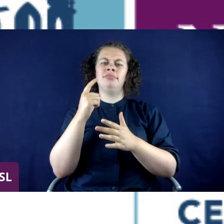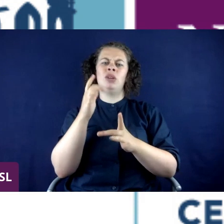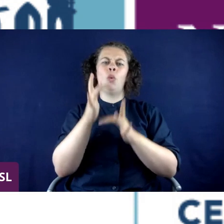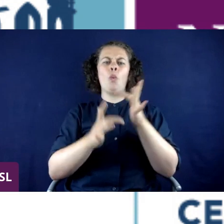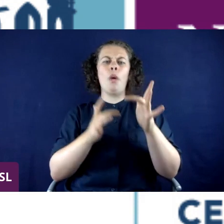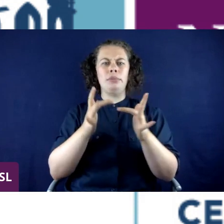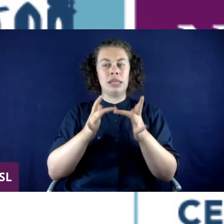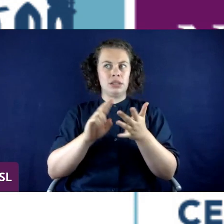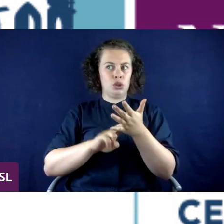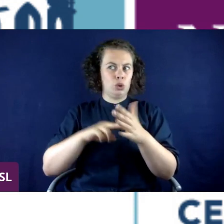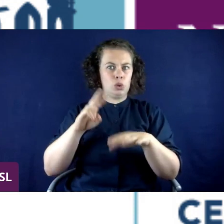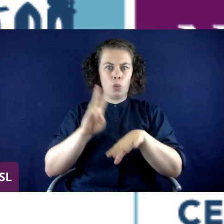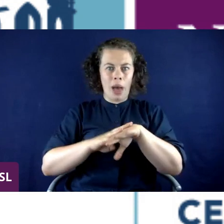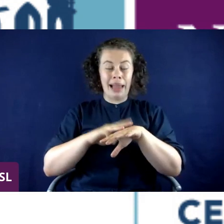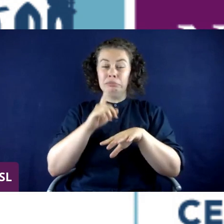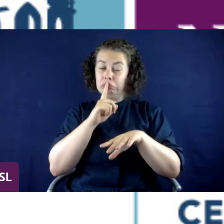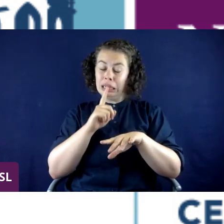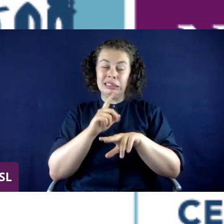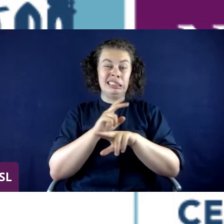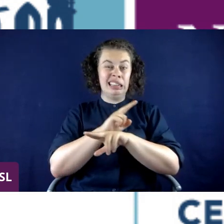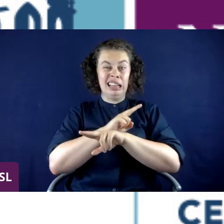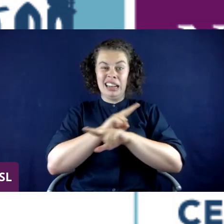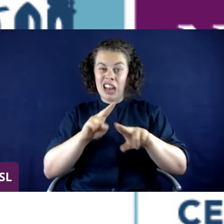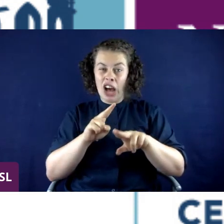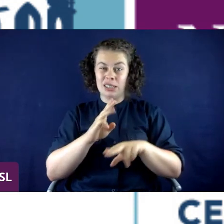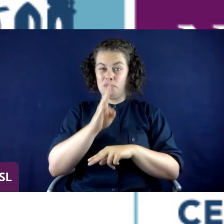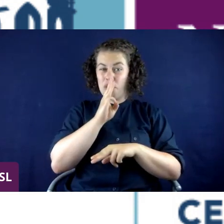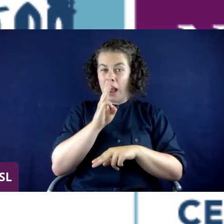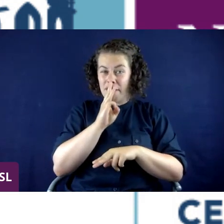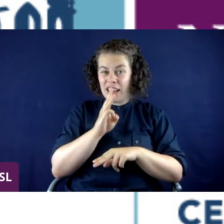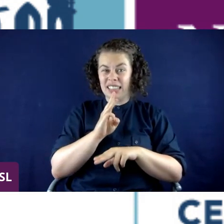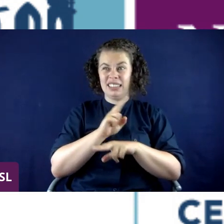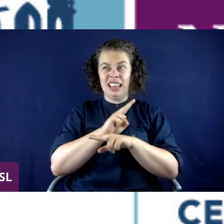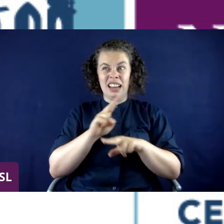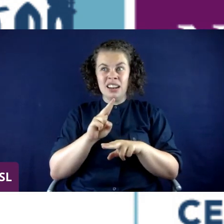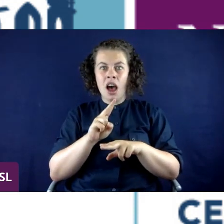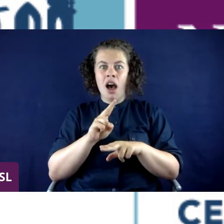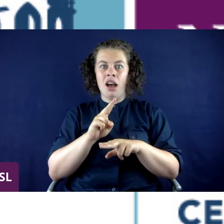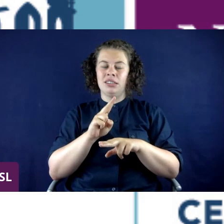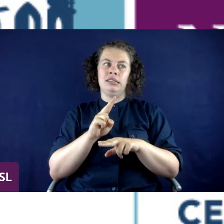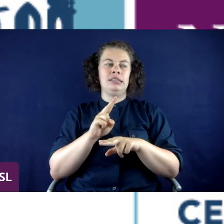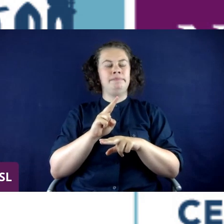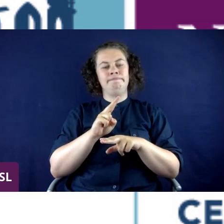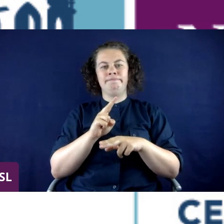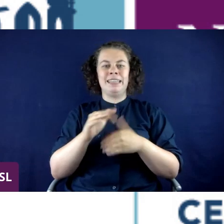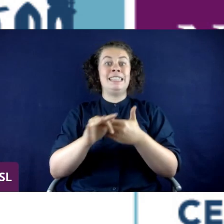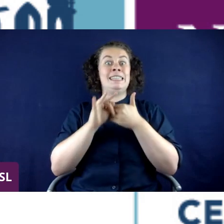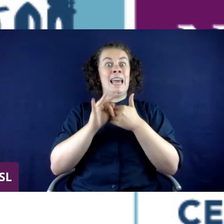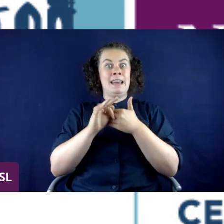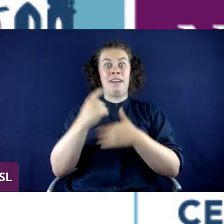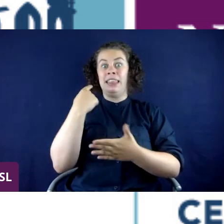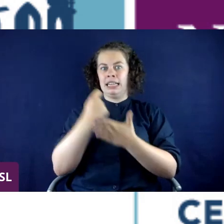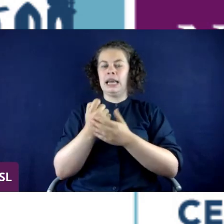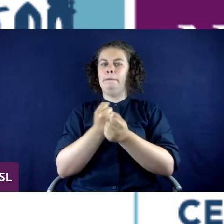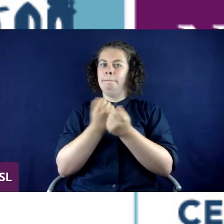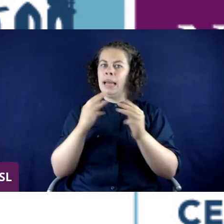unsecured, which would have been unsecured. We got a lot of trolling messages not just from feminists